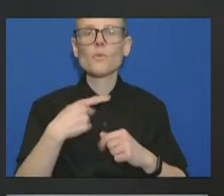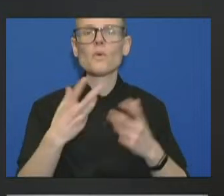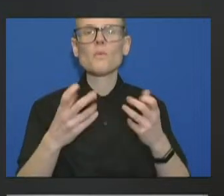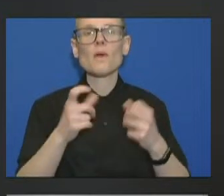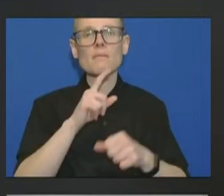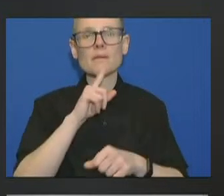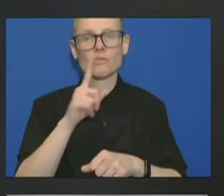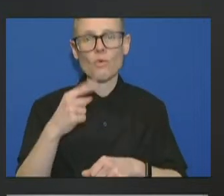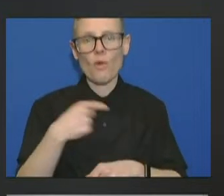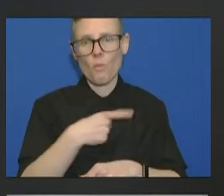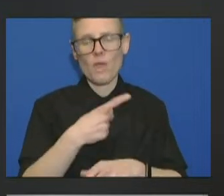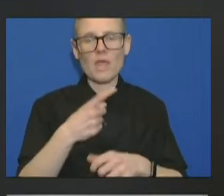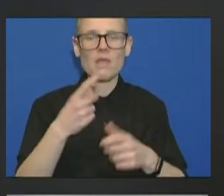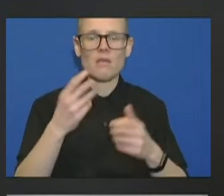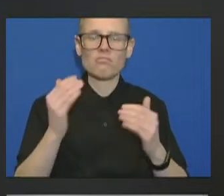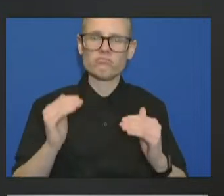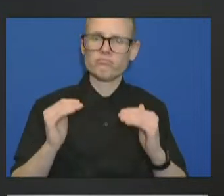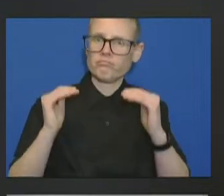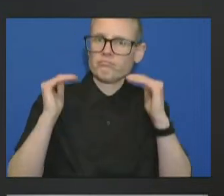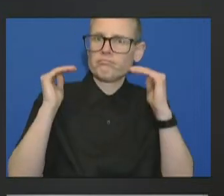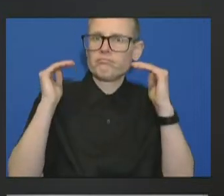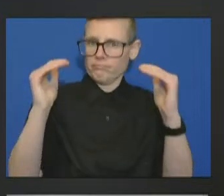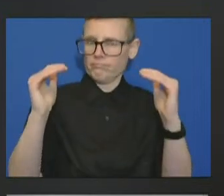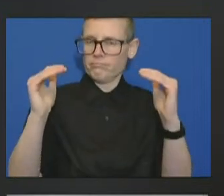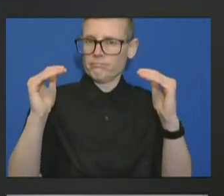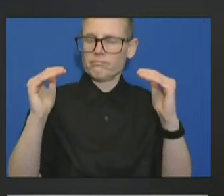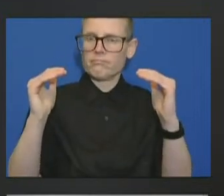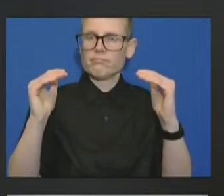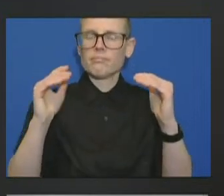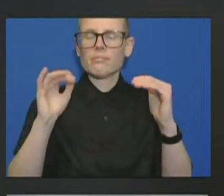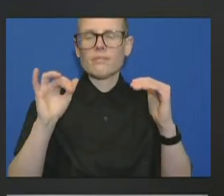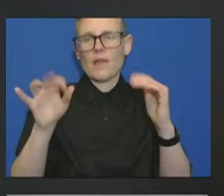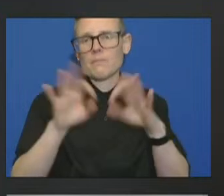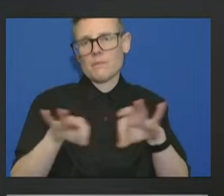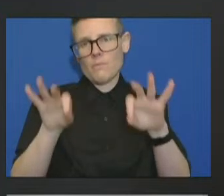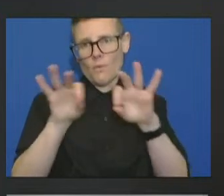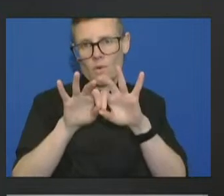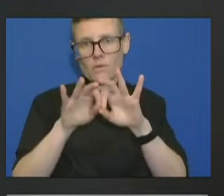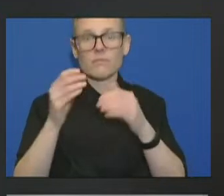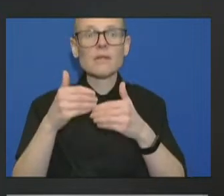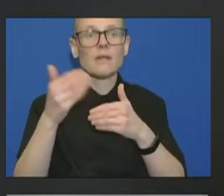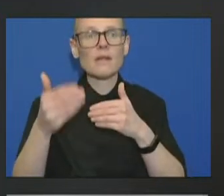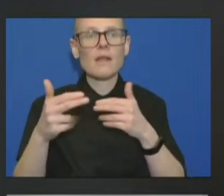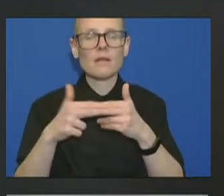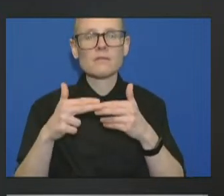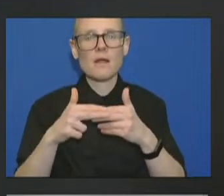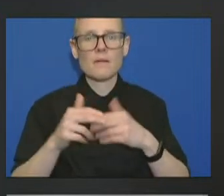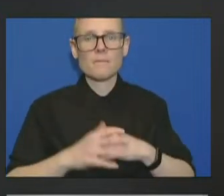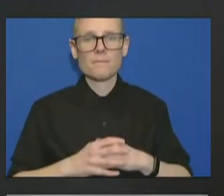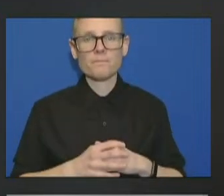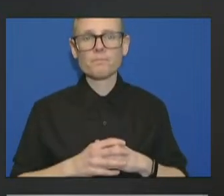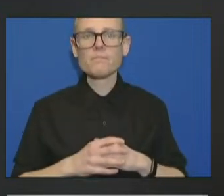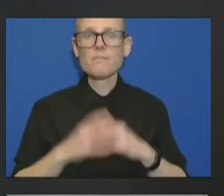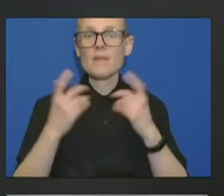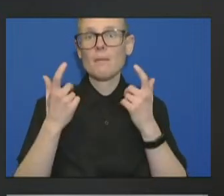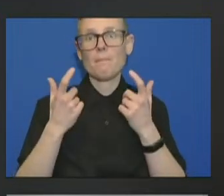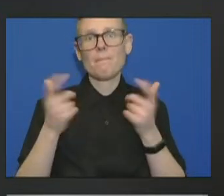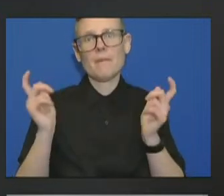in that space. So making sure that we are shoring that up on a